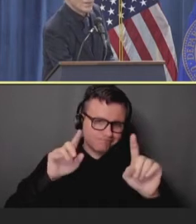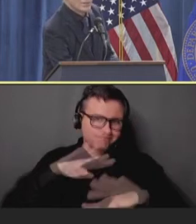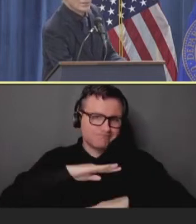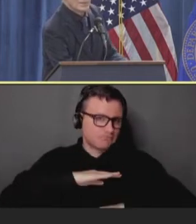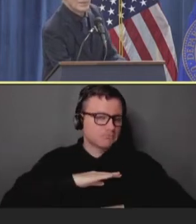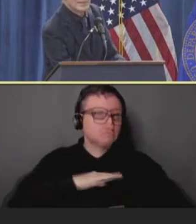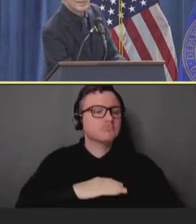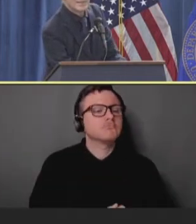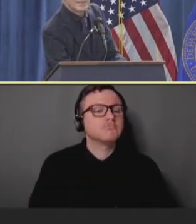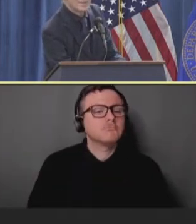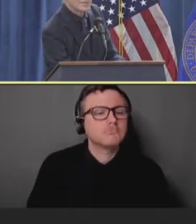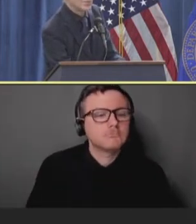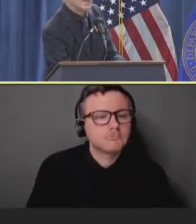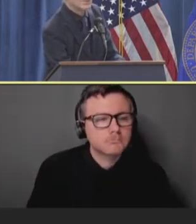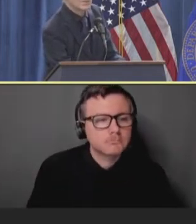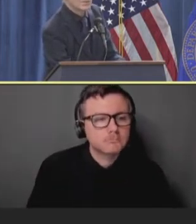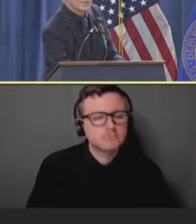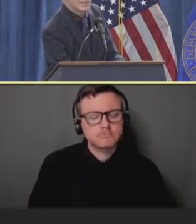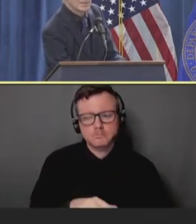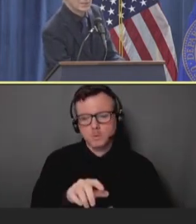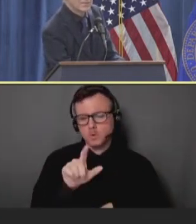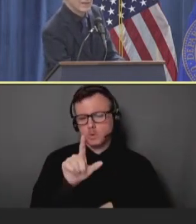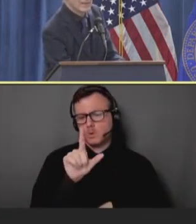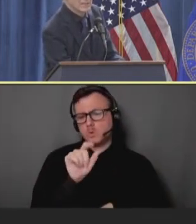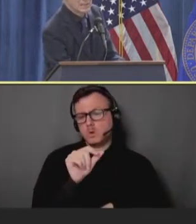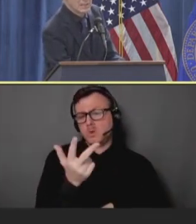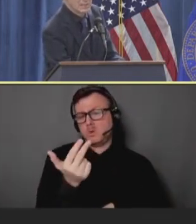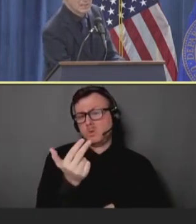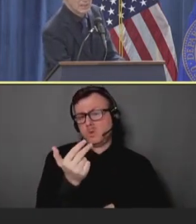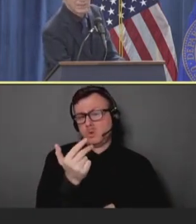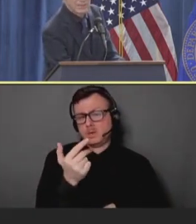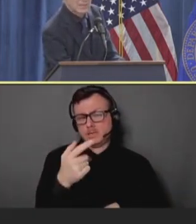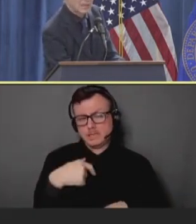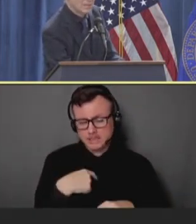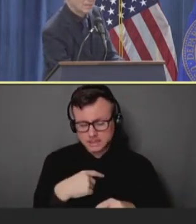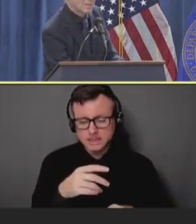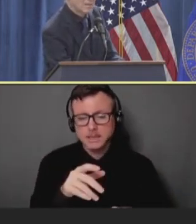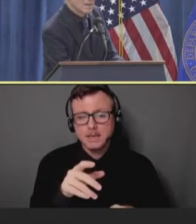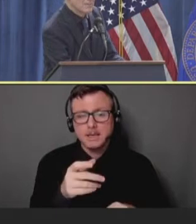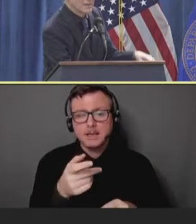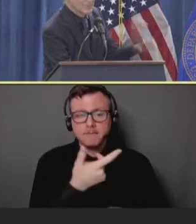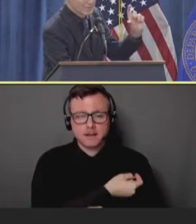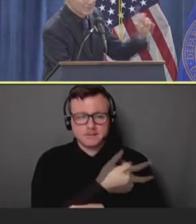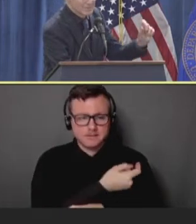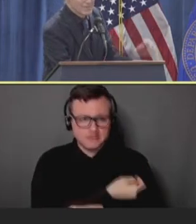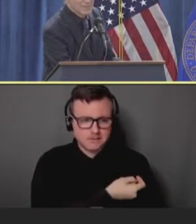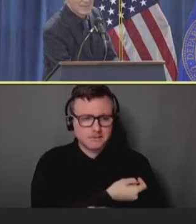There was a, in 2013 addition to vaccines, Sutter and his colleagues them have a table